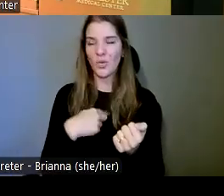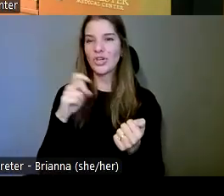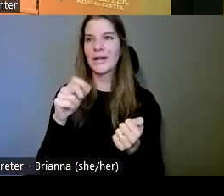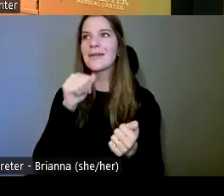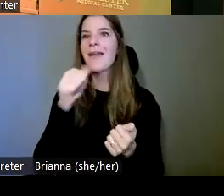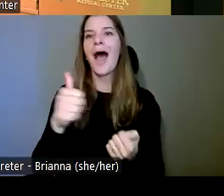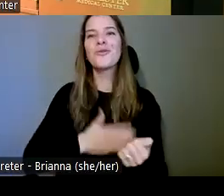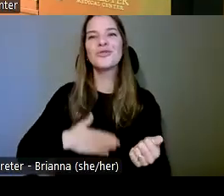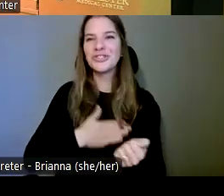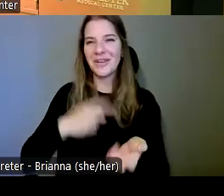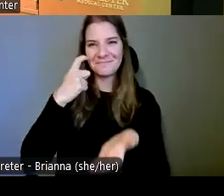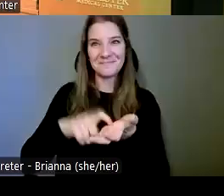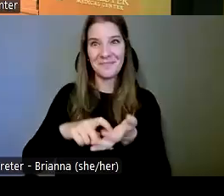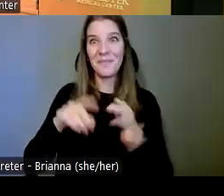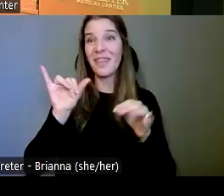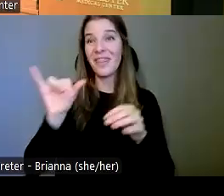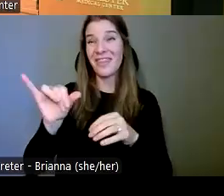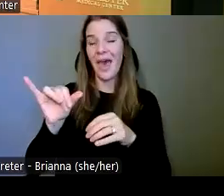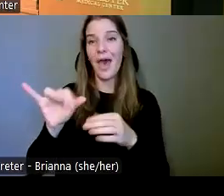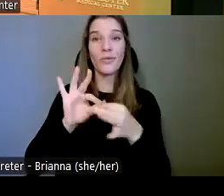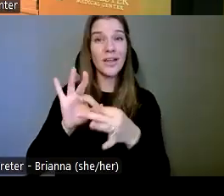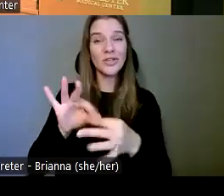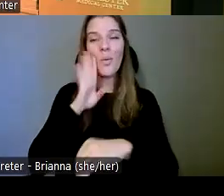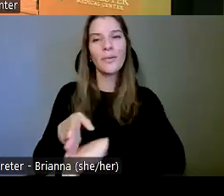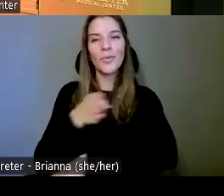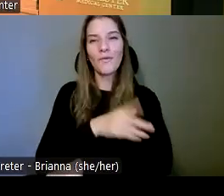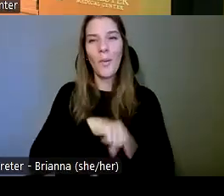that value in improving health and quality of life and for the fellows again to learn